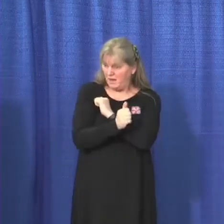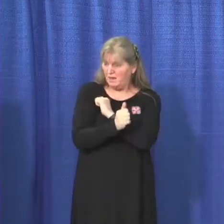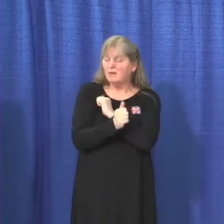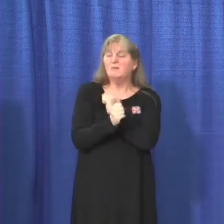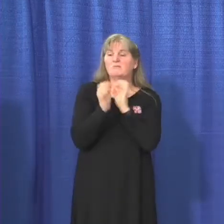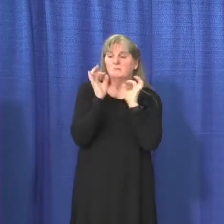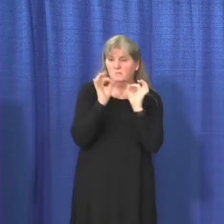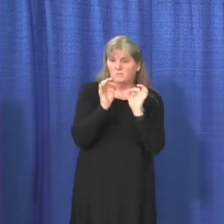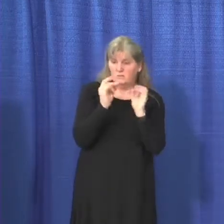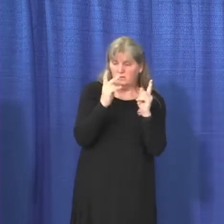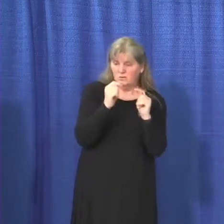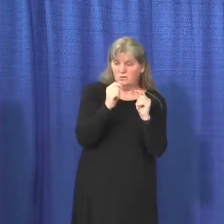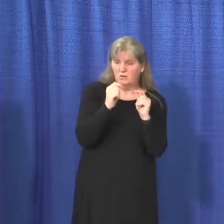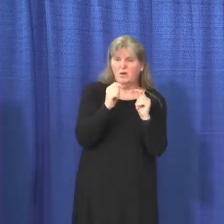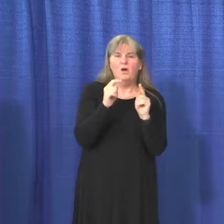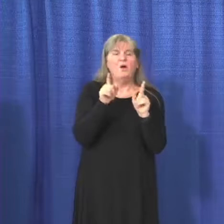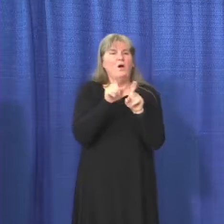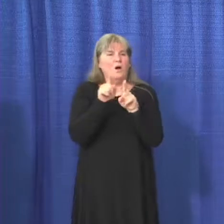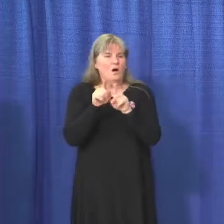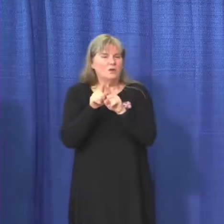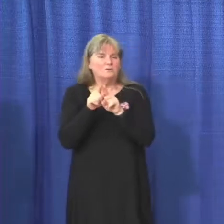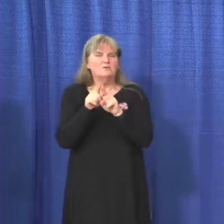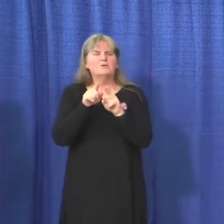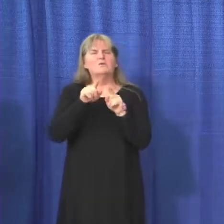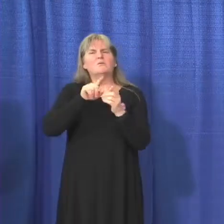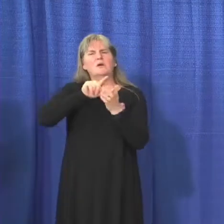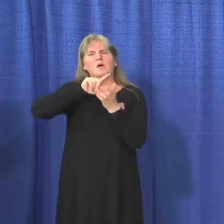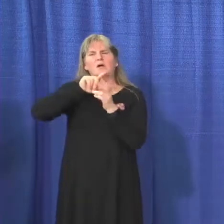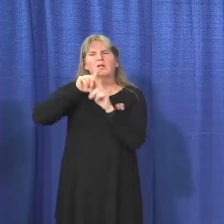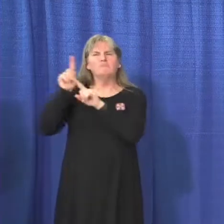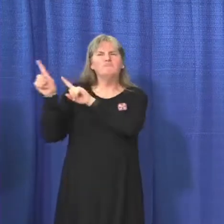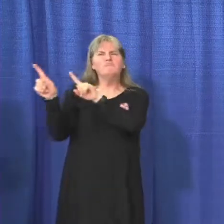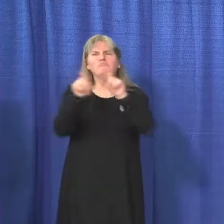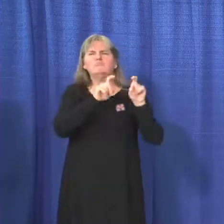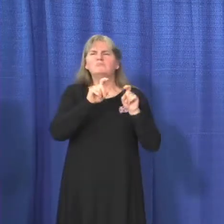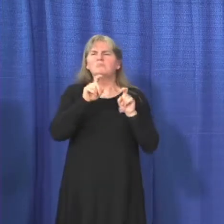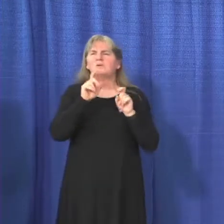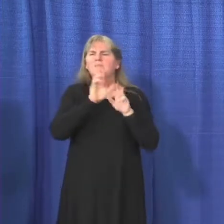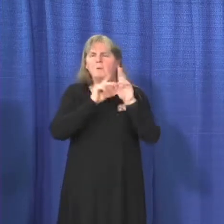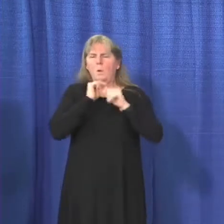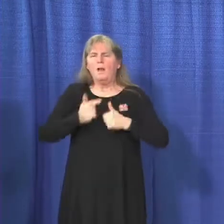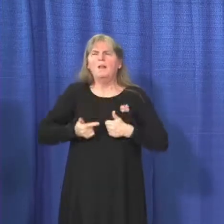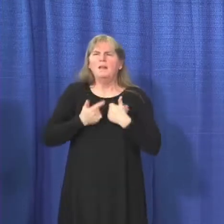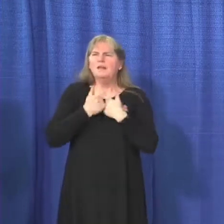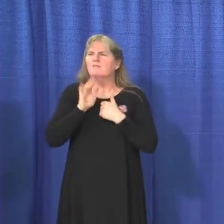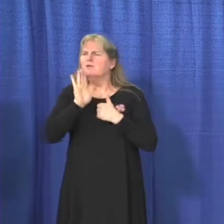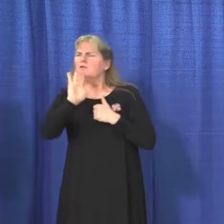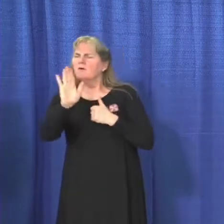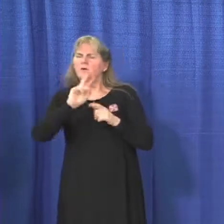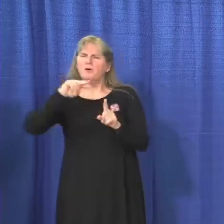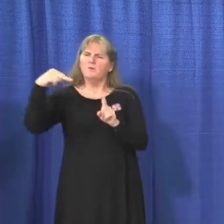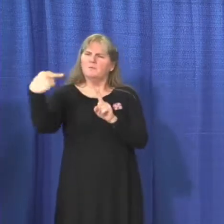resident perception of tourism and community support for tourism. We are working with the tourism